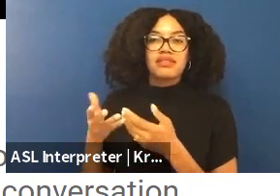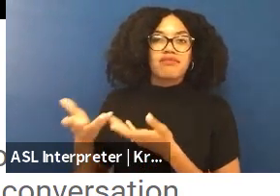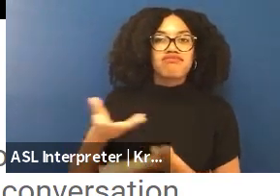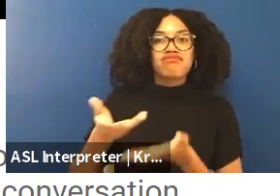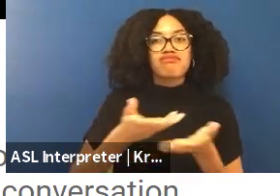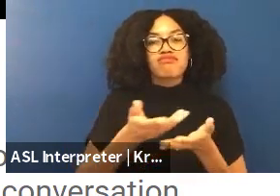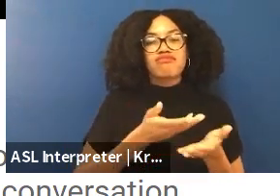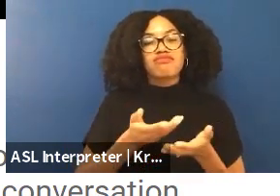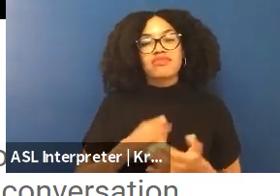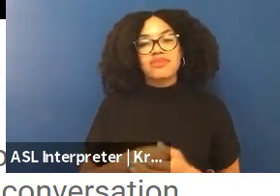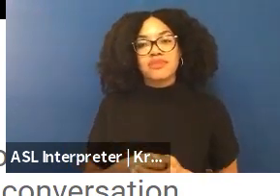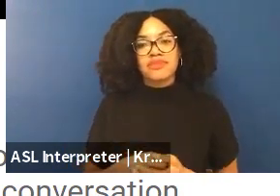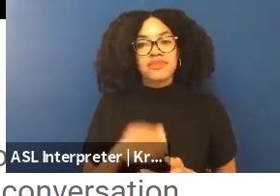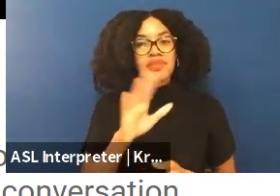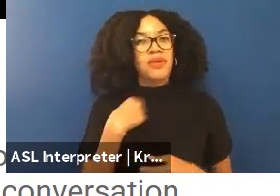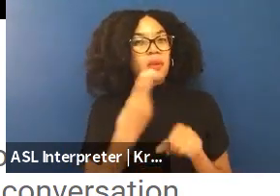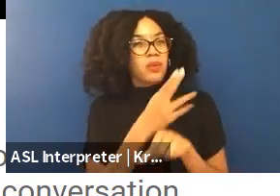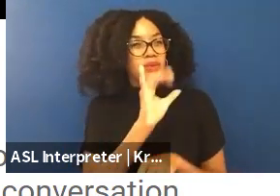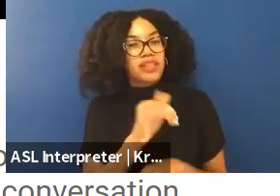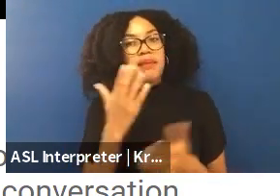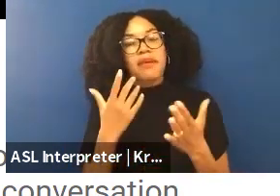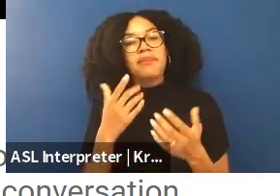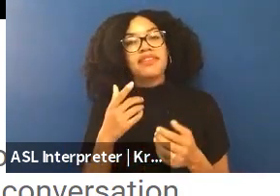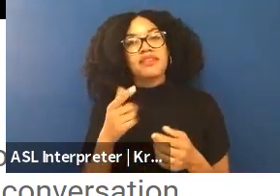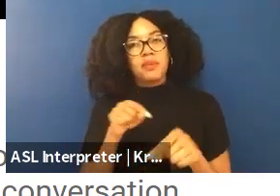transition, and maybe we'll go backwards in our question asking, because I think this is leading